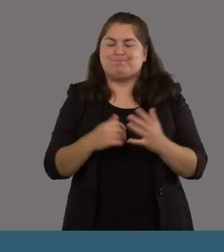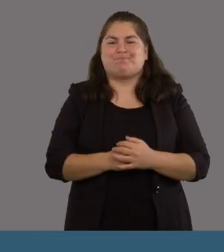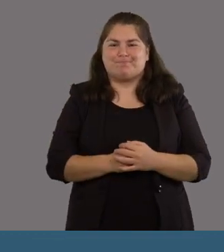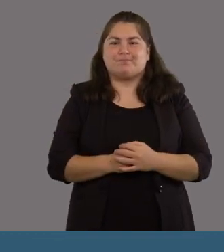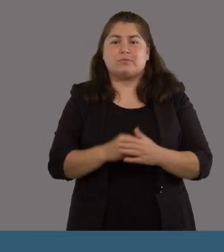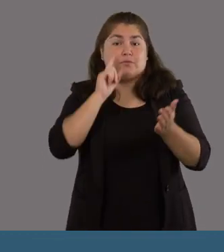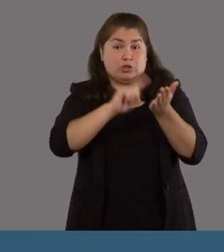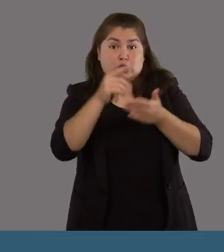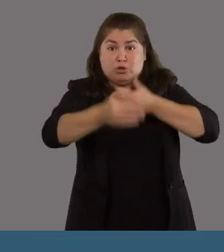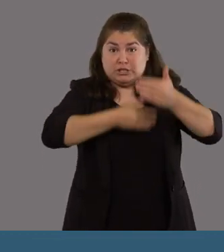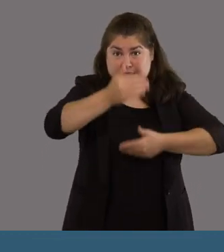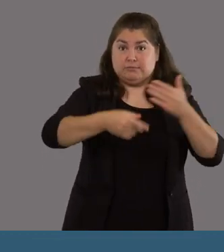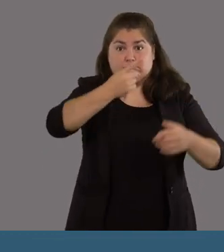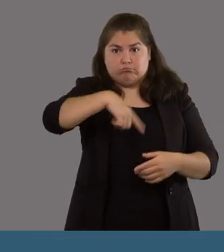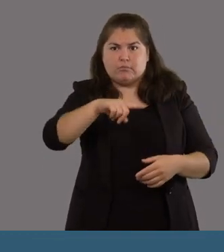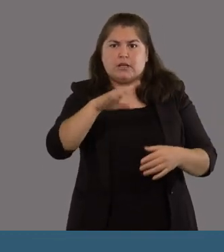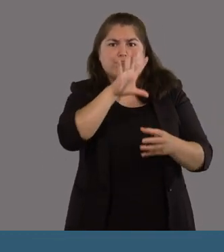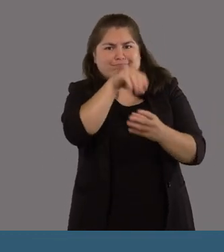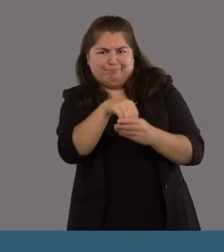Throughout the research process, participants